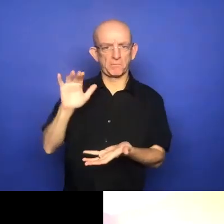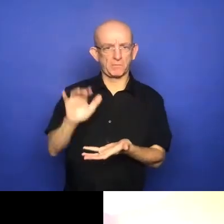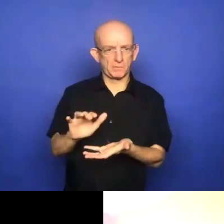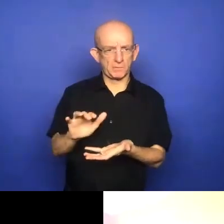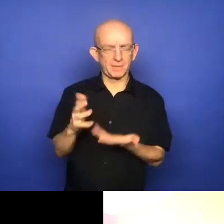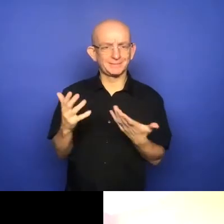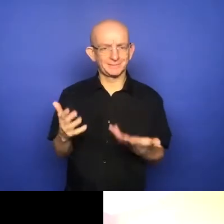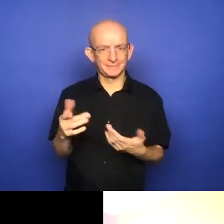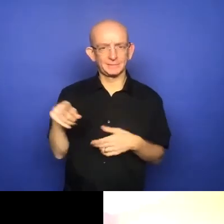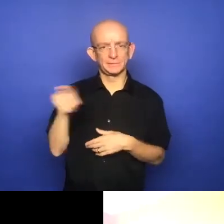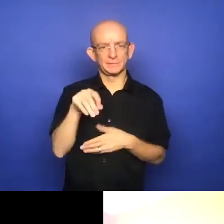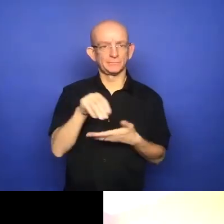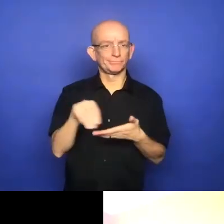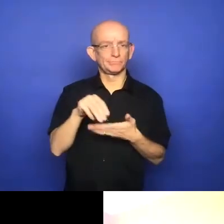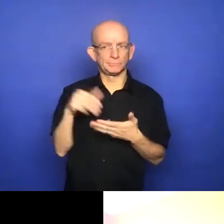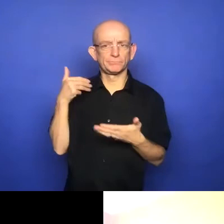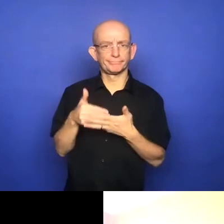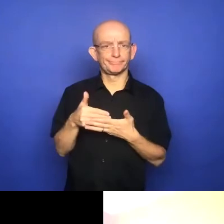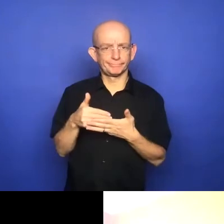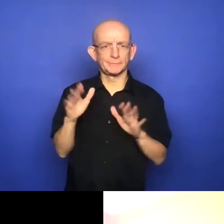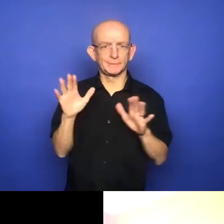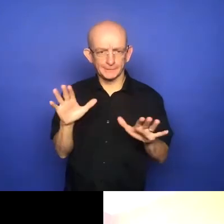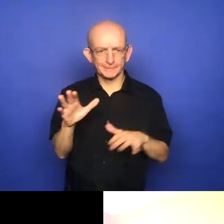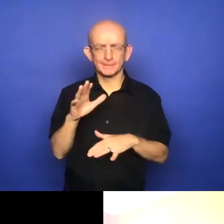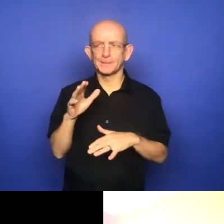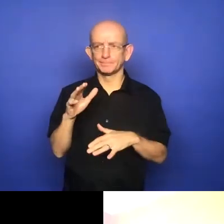National Bureau of Statistics have been very, very reresponsive in